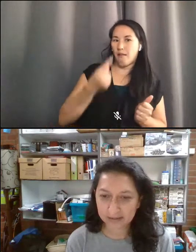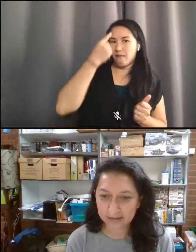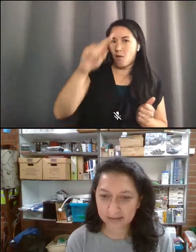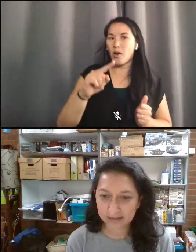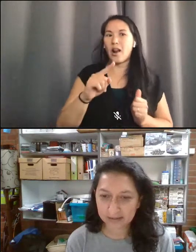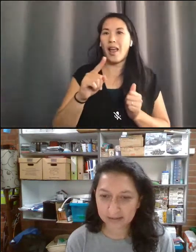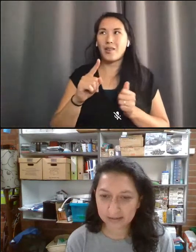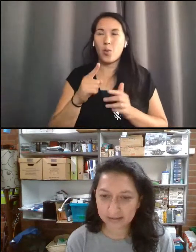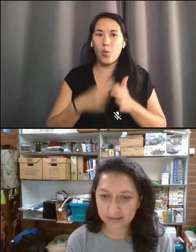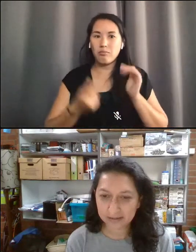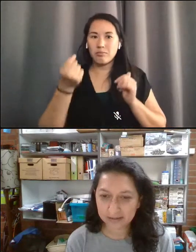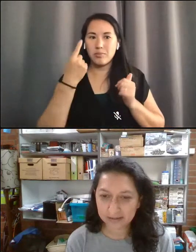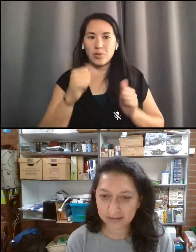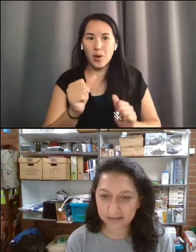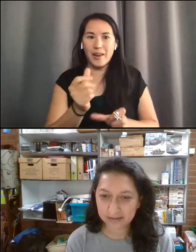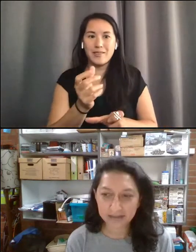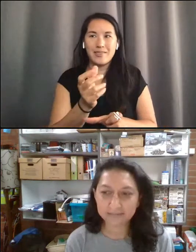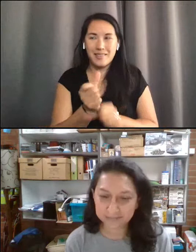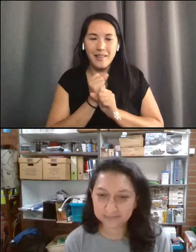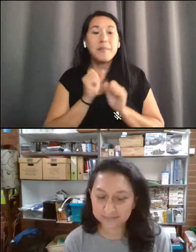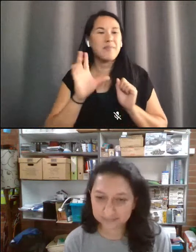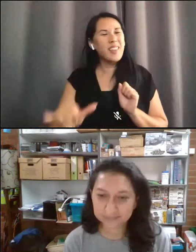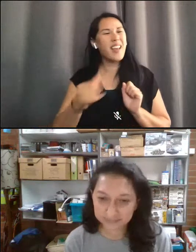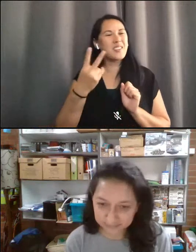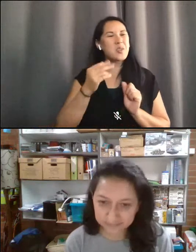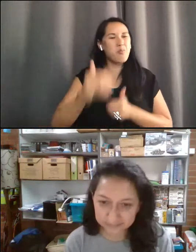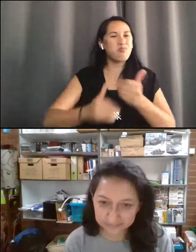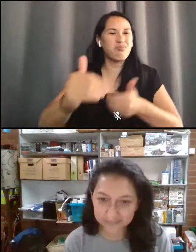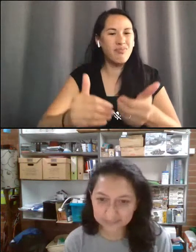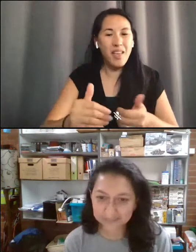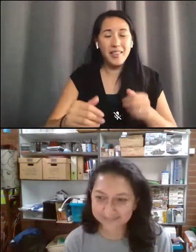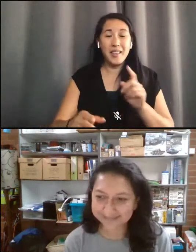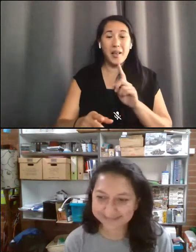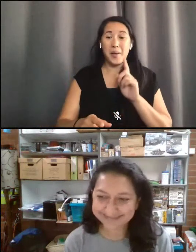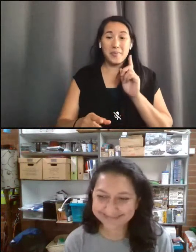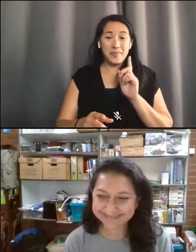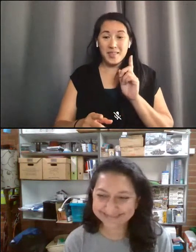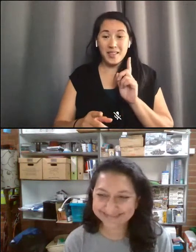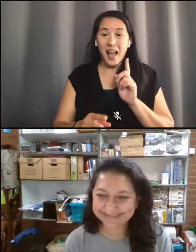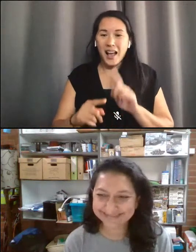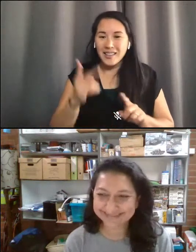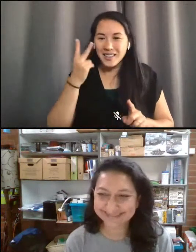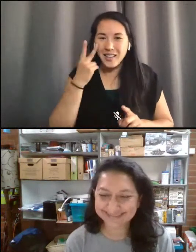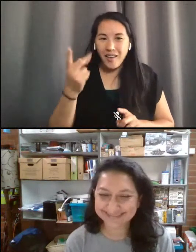that's like two steps in um ultimately yeah i saw nothing about us without us and so um we only